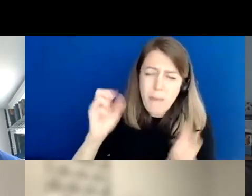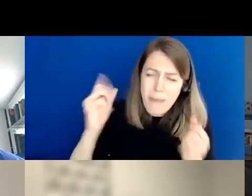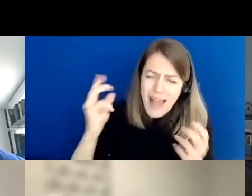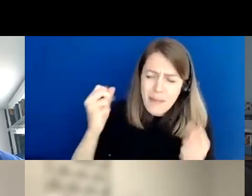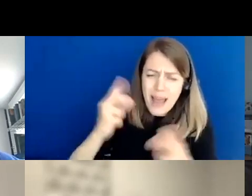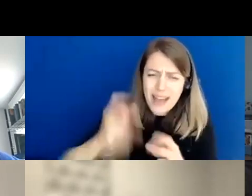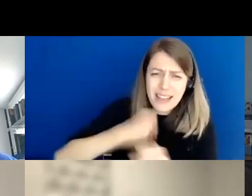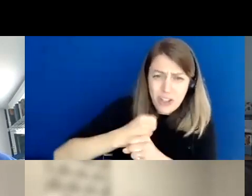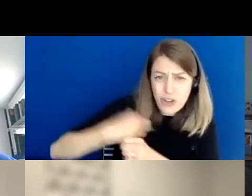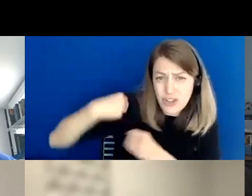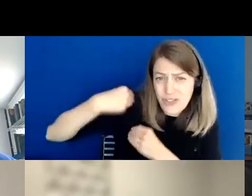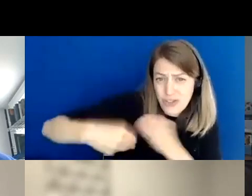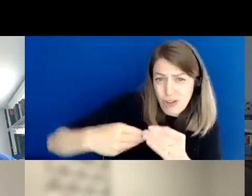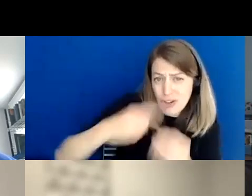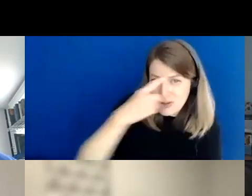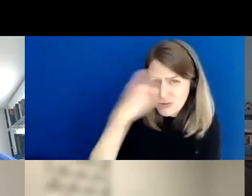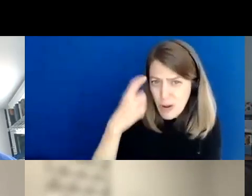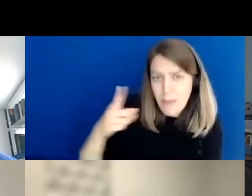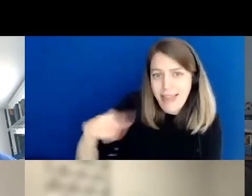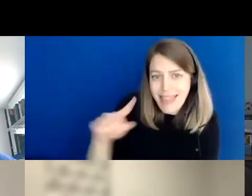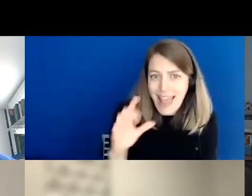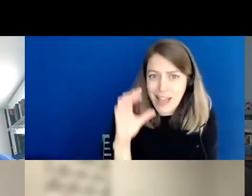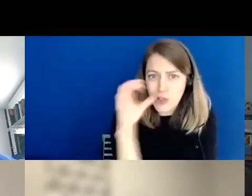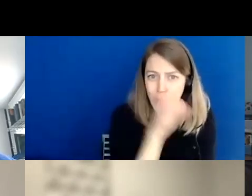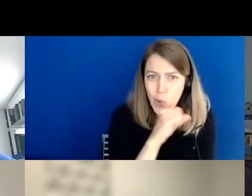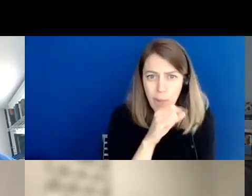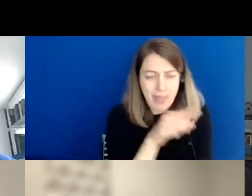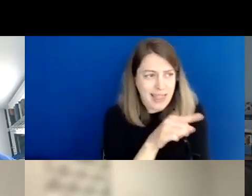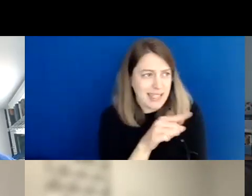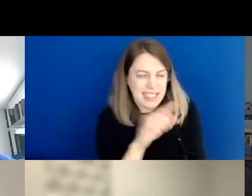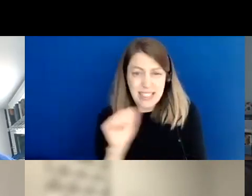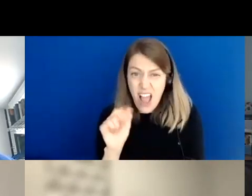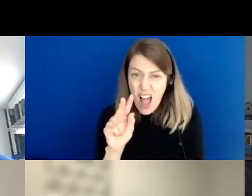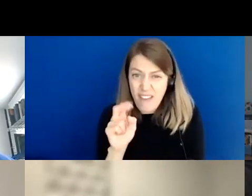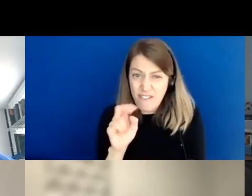they think that these aversive ways of raising children are effective and